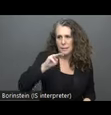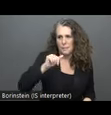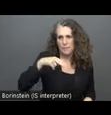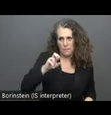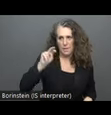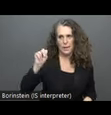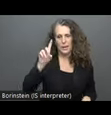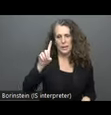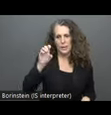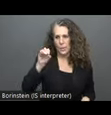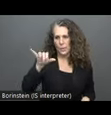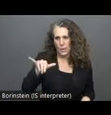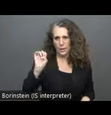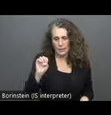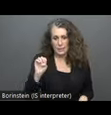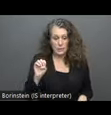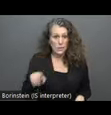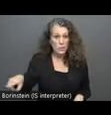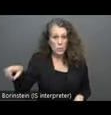14:47:52 Jay said America. 14:47:59 Another